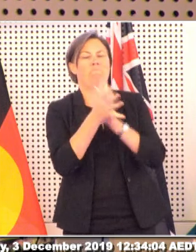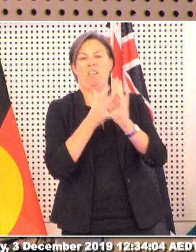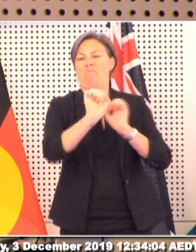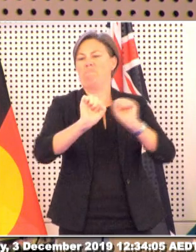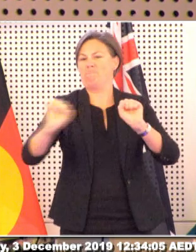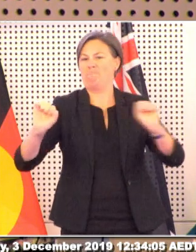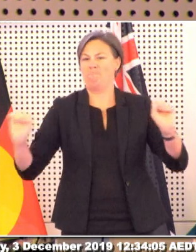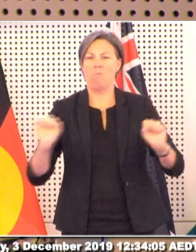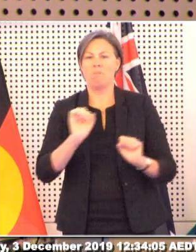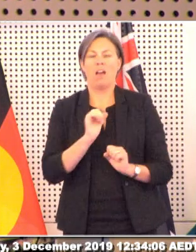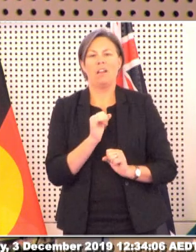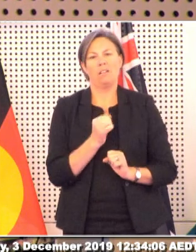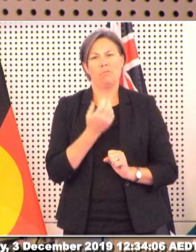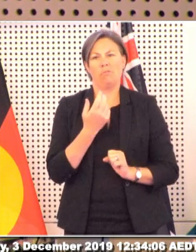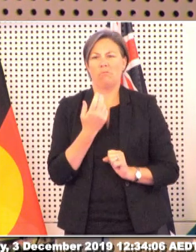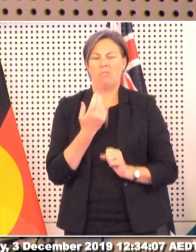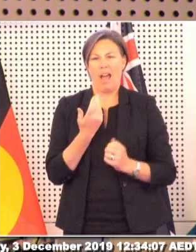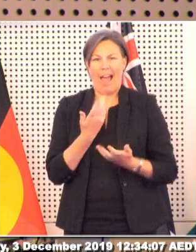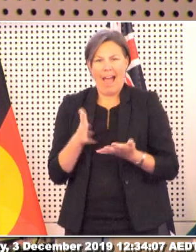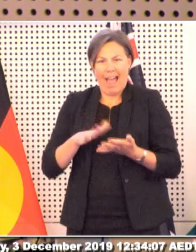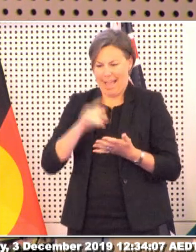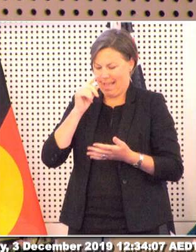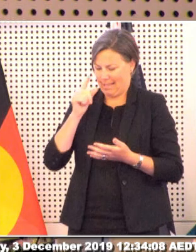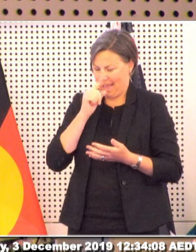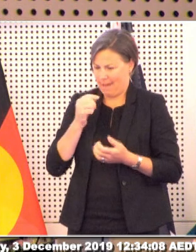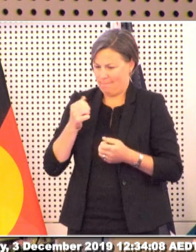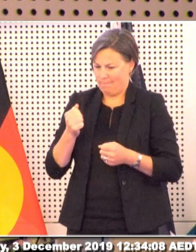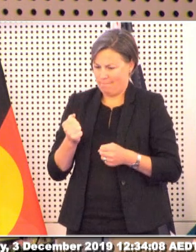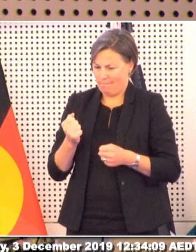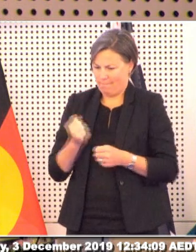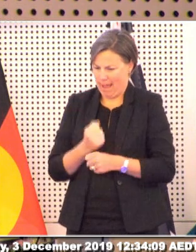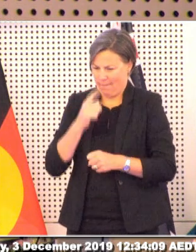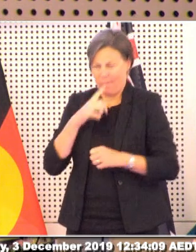disability would expect to feel safe in their own home? I know that might be a very broad question here.